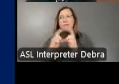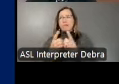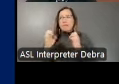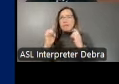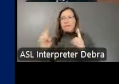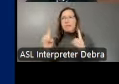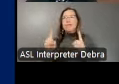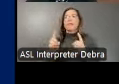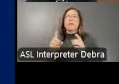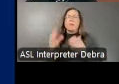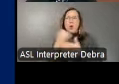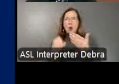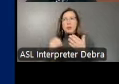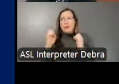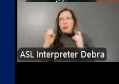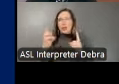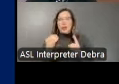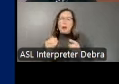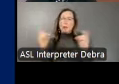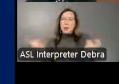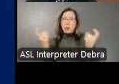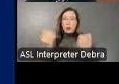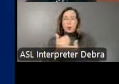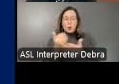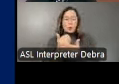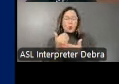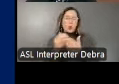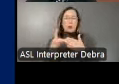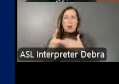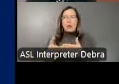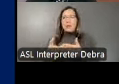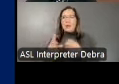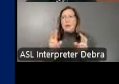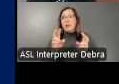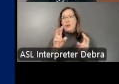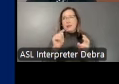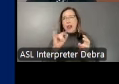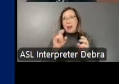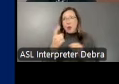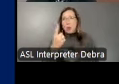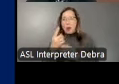now celebrating new guidance on the availability of Title I funds for arts education in underserved